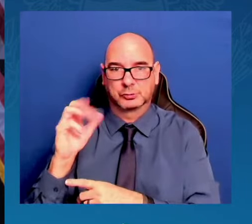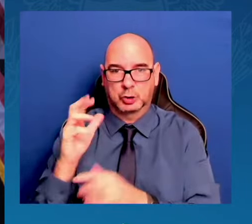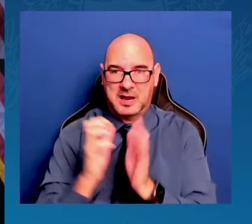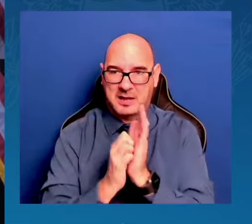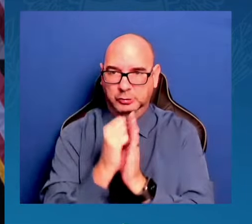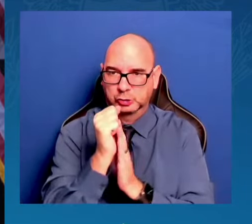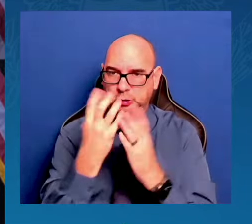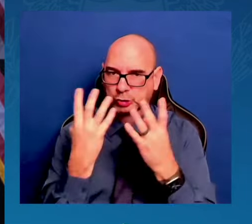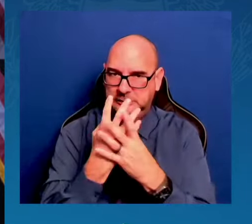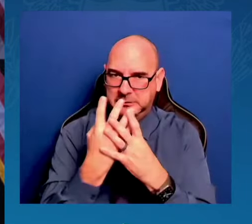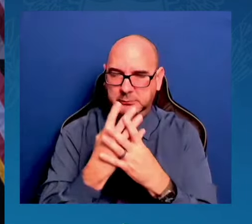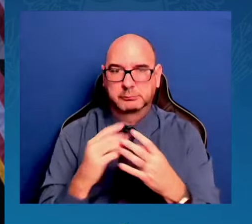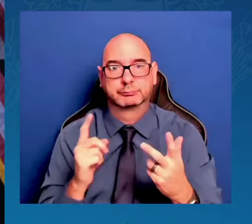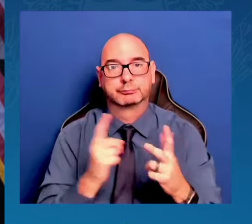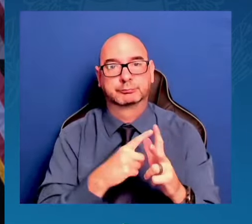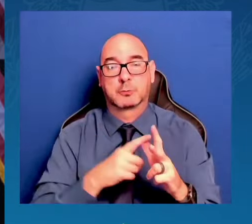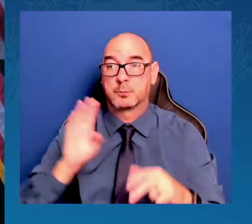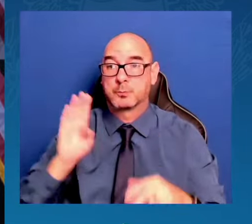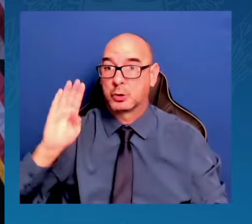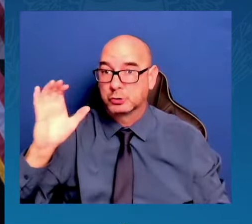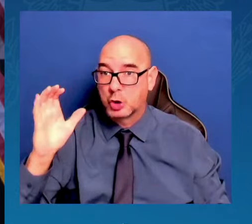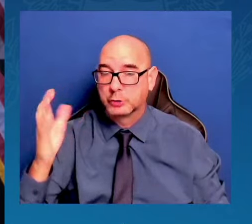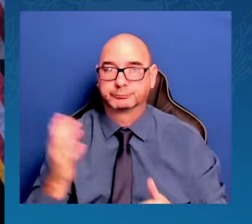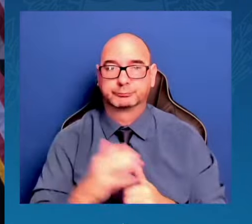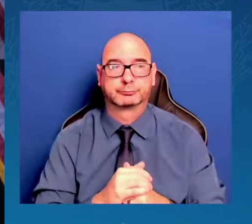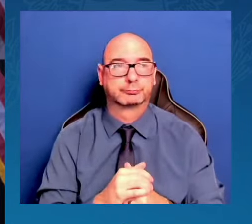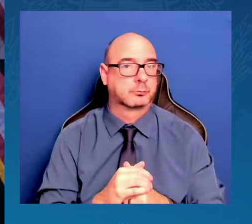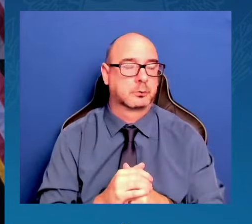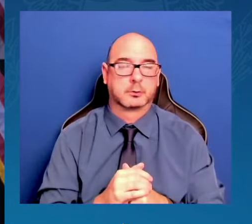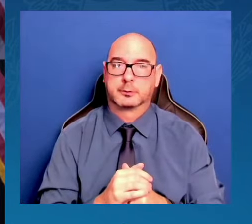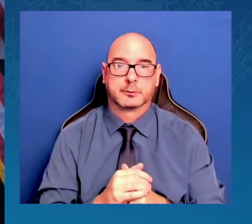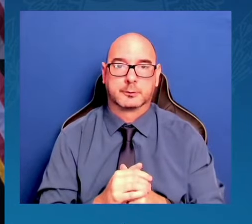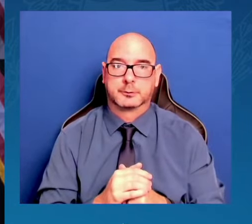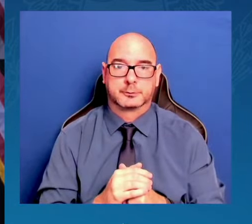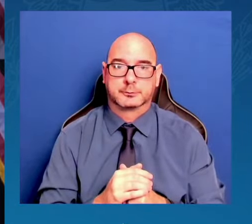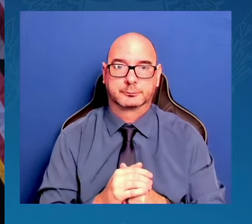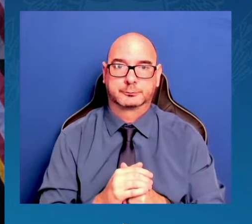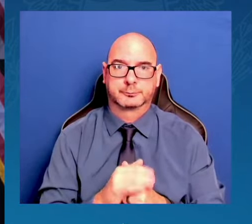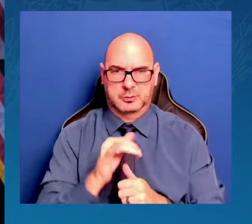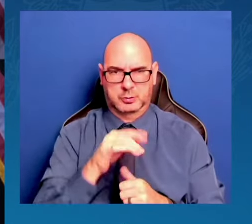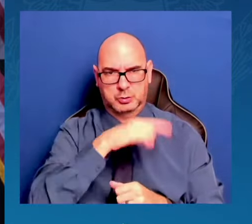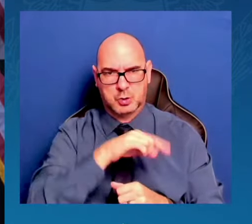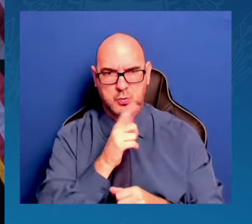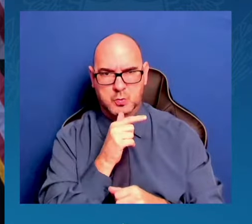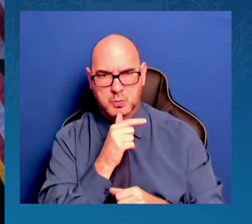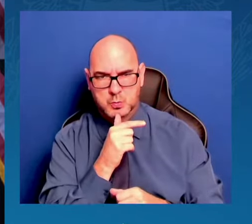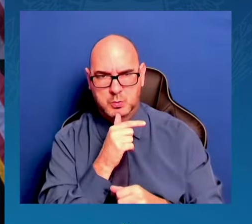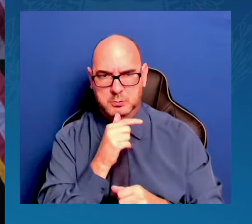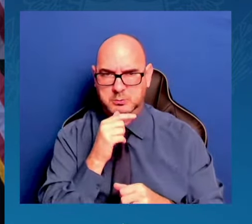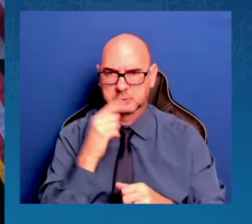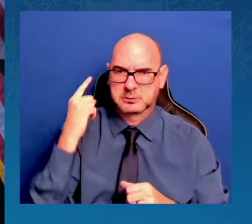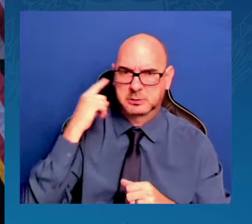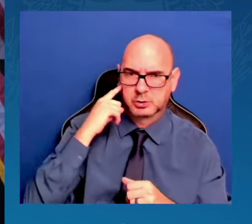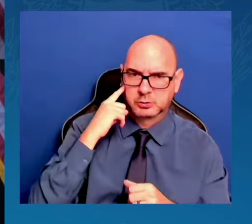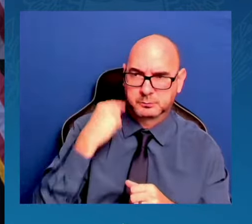And to everyone listening, be sure, no one is immune from these impacts,